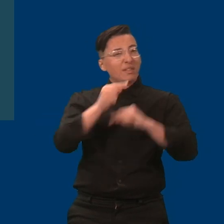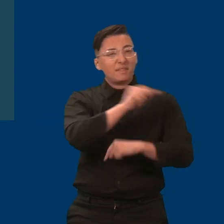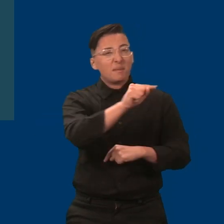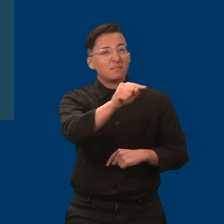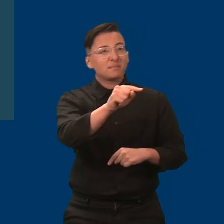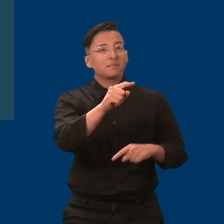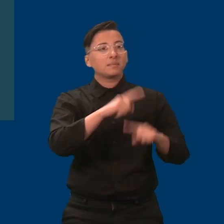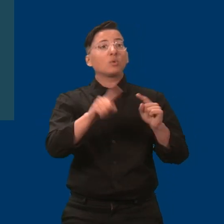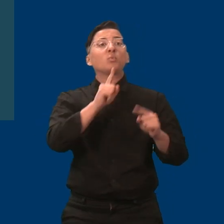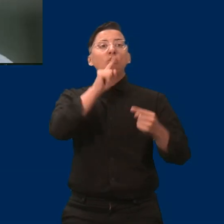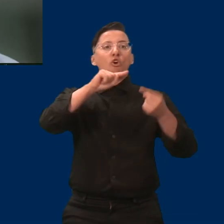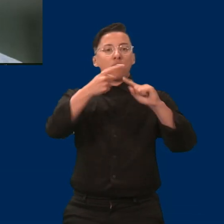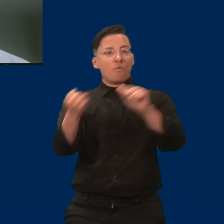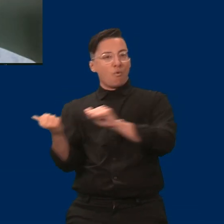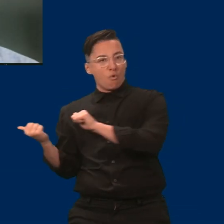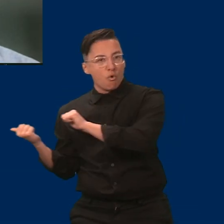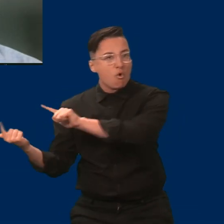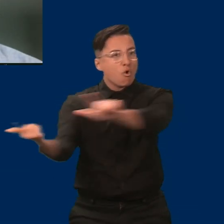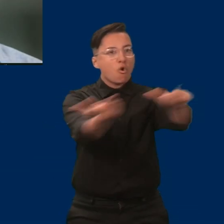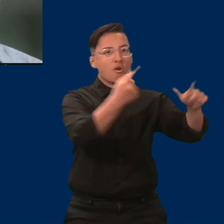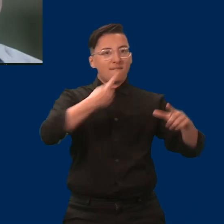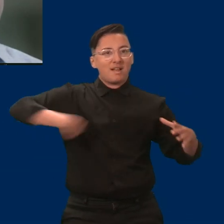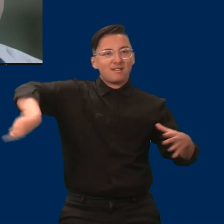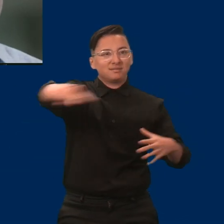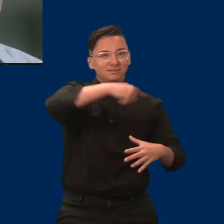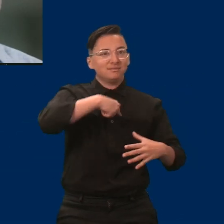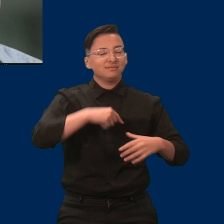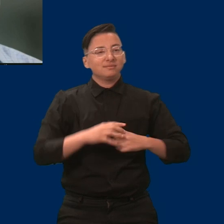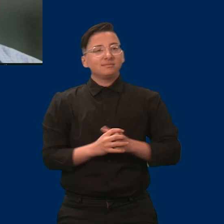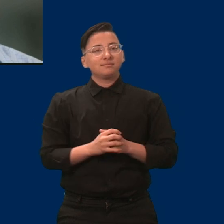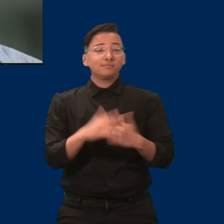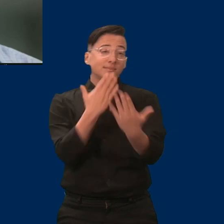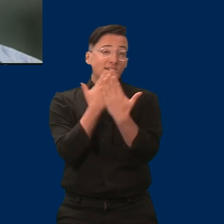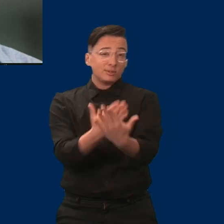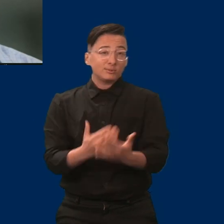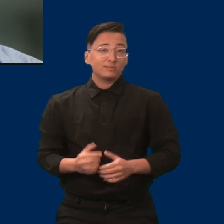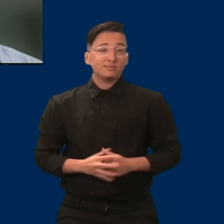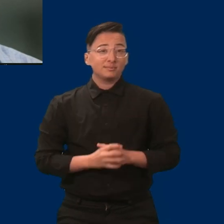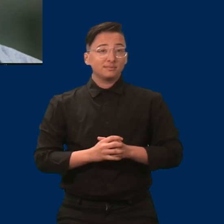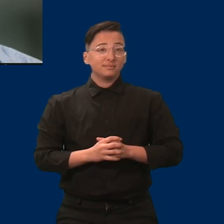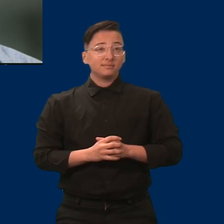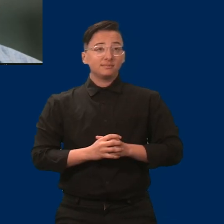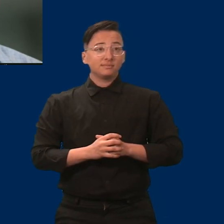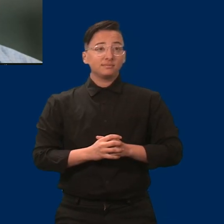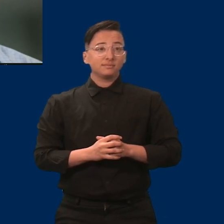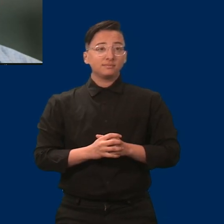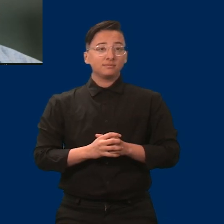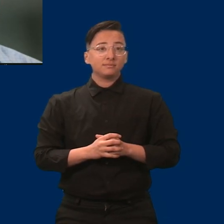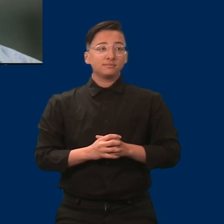Thank you. (Andy) Aaron, thank you for sharing your employment journey.